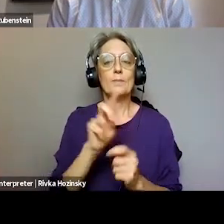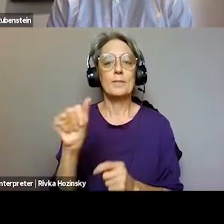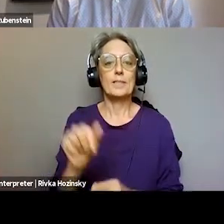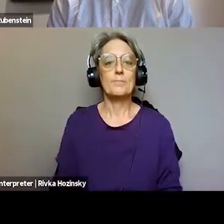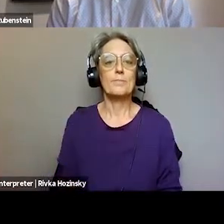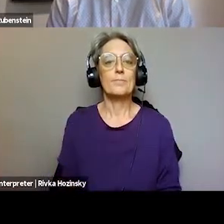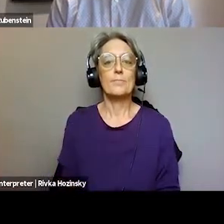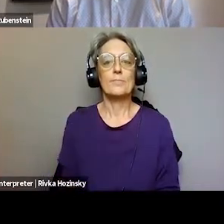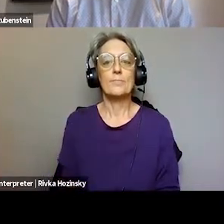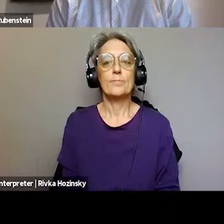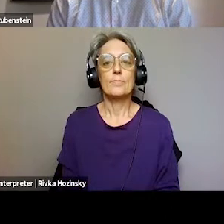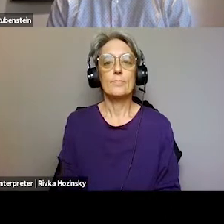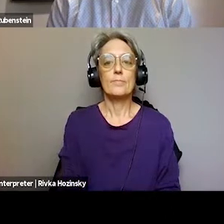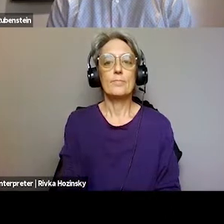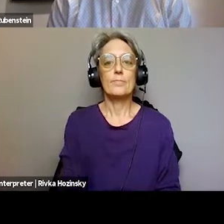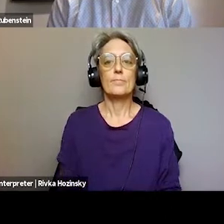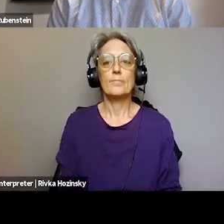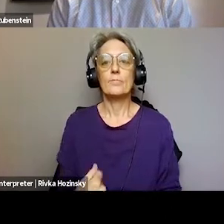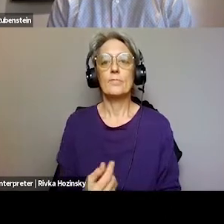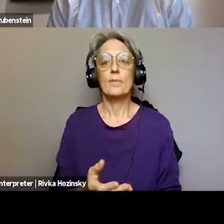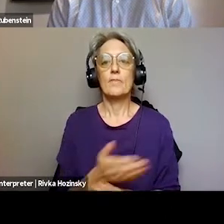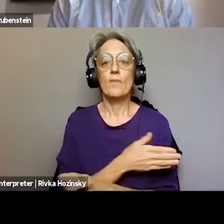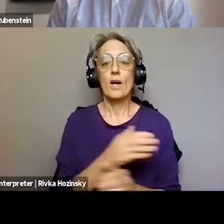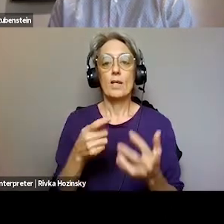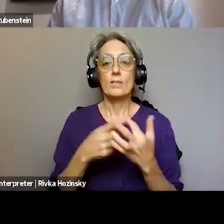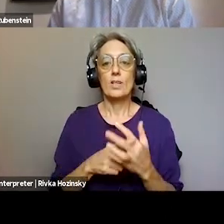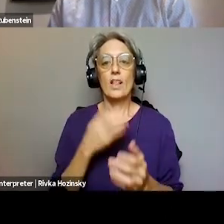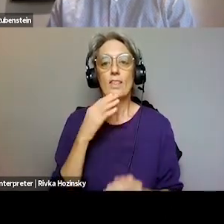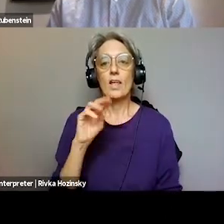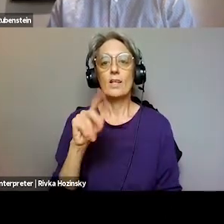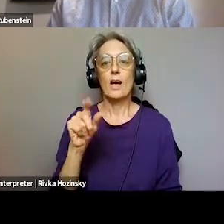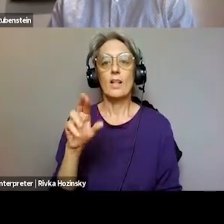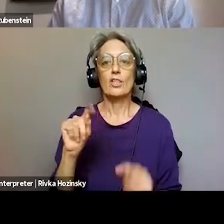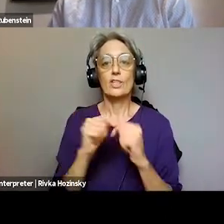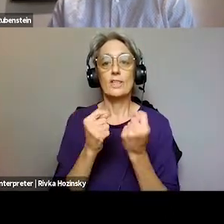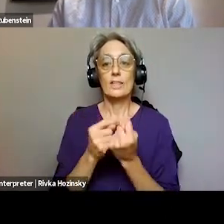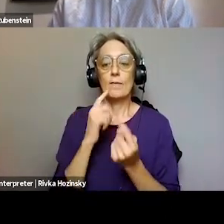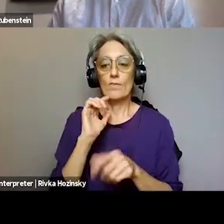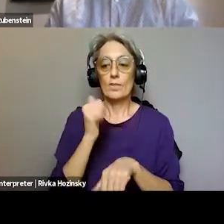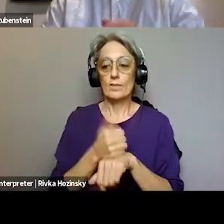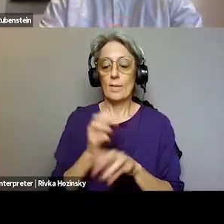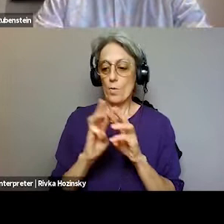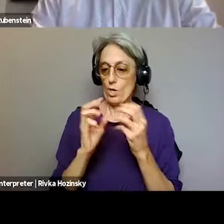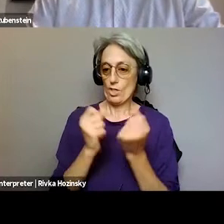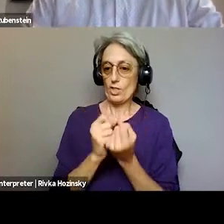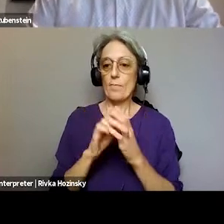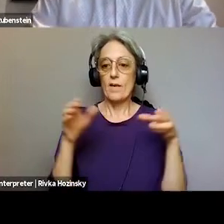But before I begin, I’d like to thank the NIDILRR team for organizing a workshop focused on the perinatal health of people with disabilities.